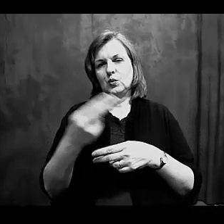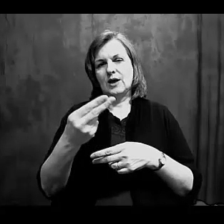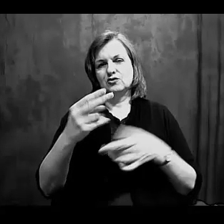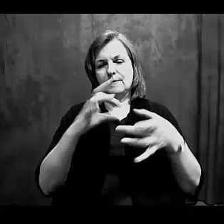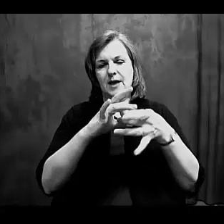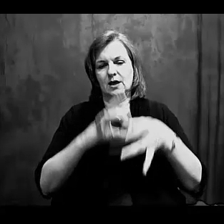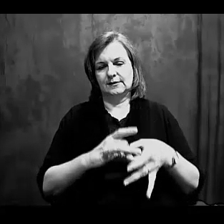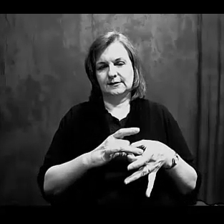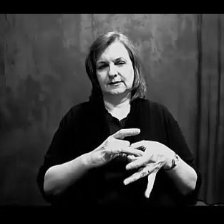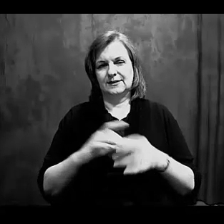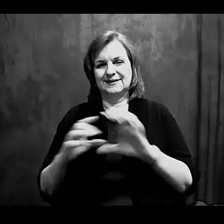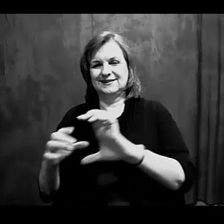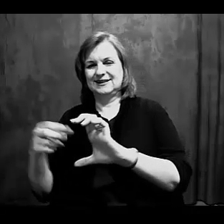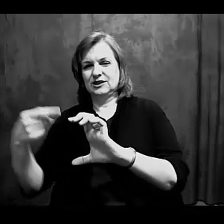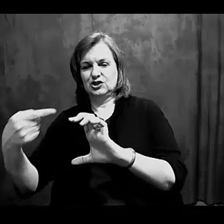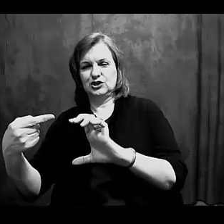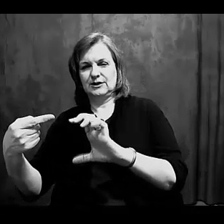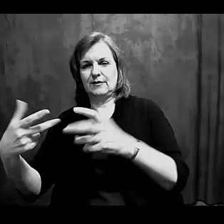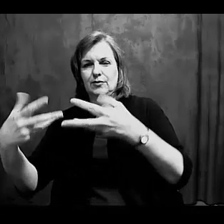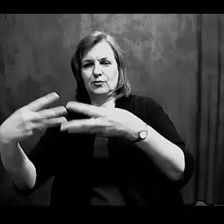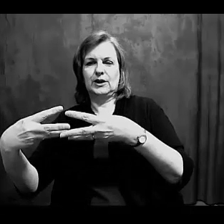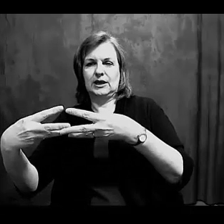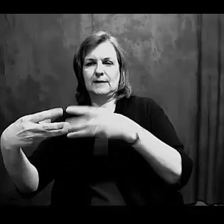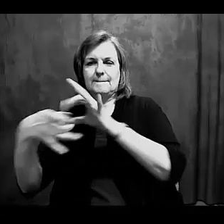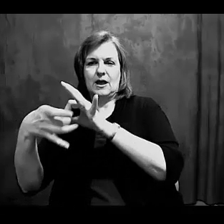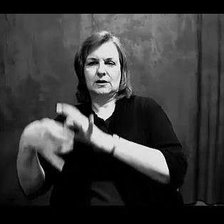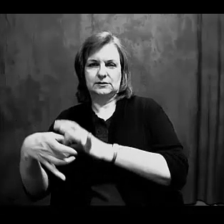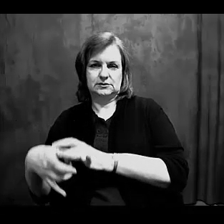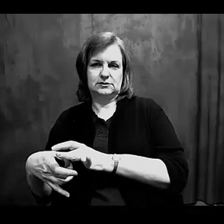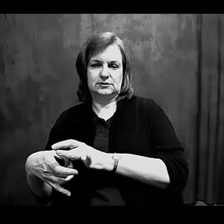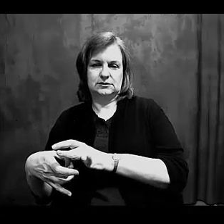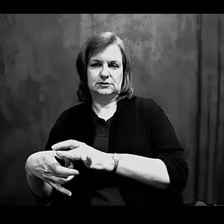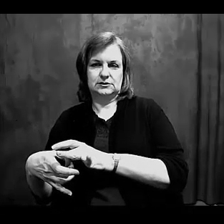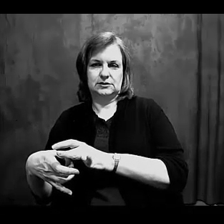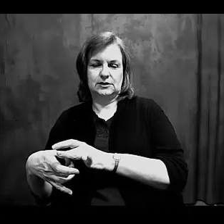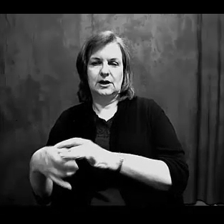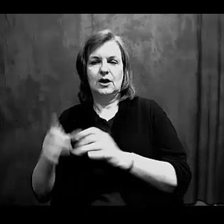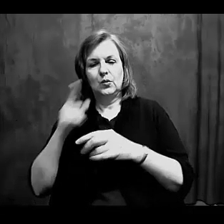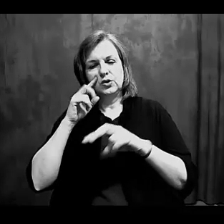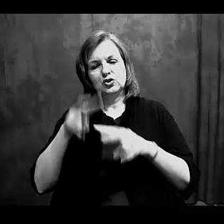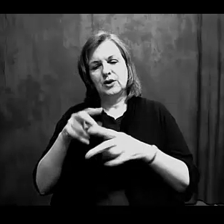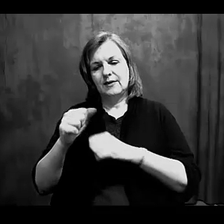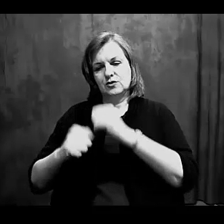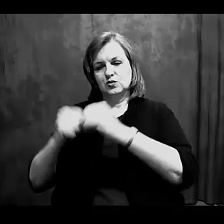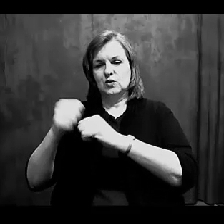C and G form three hydrogen bonds between them and when we look at the structure itself